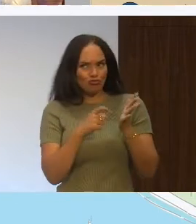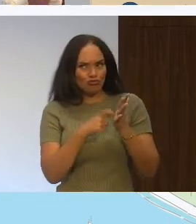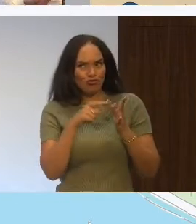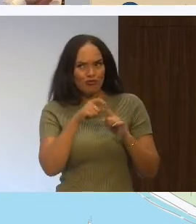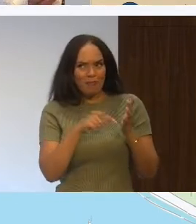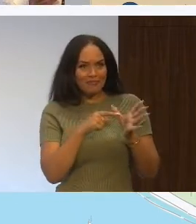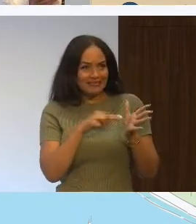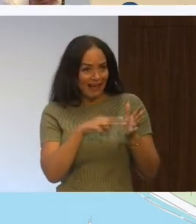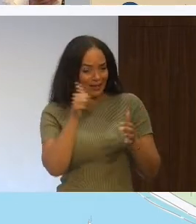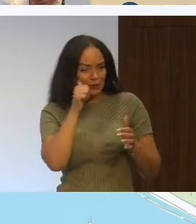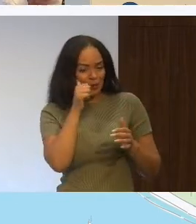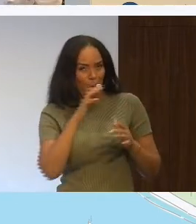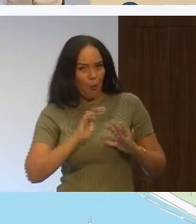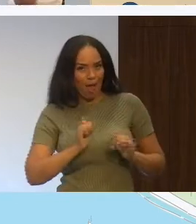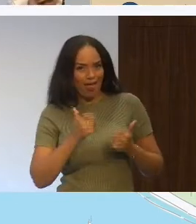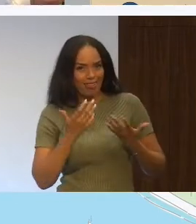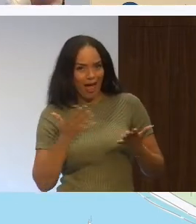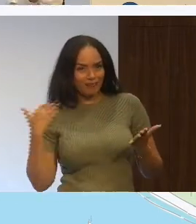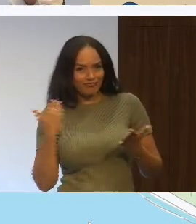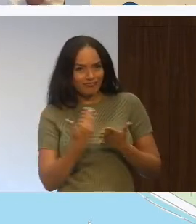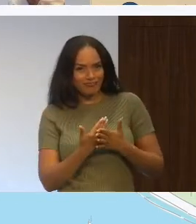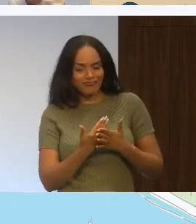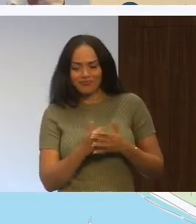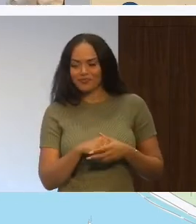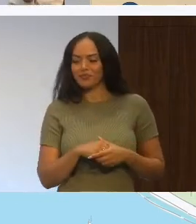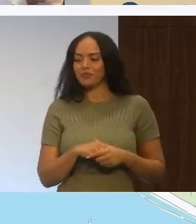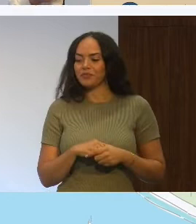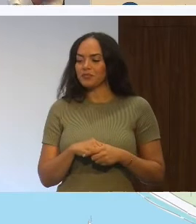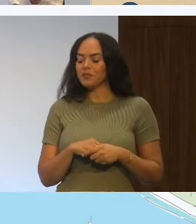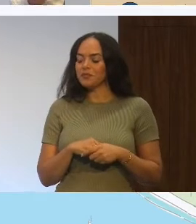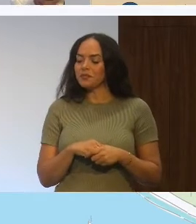Essentially they’re agents which cause basic constriction and they also interfere